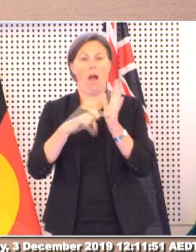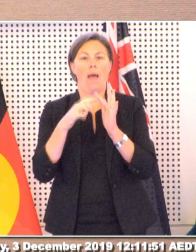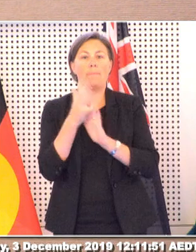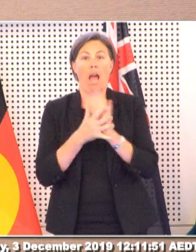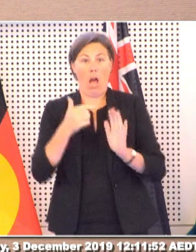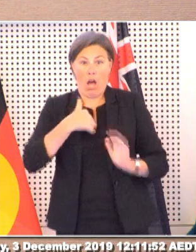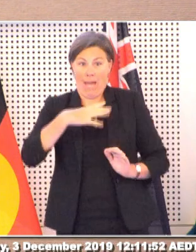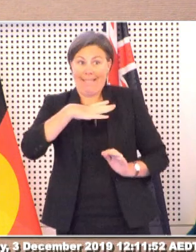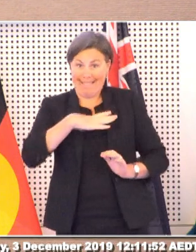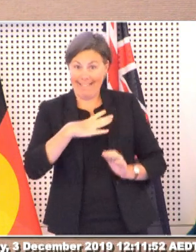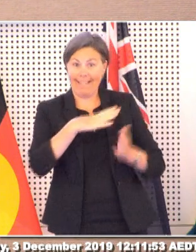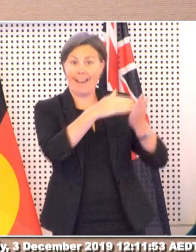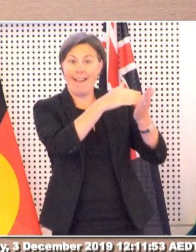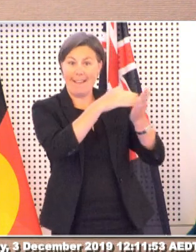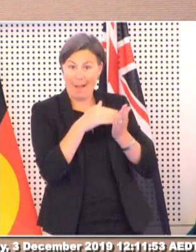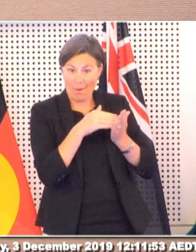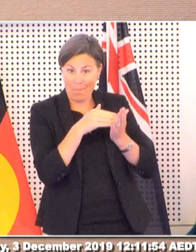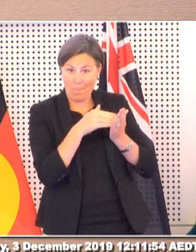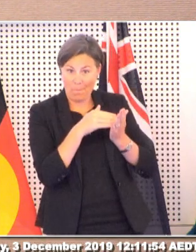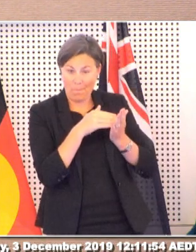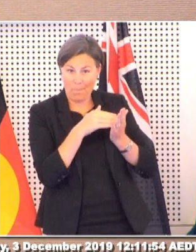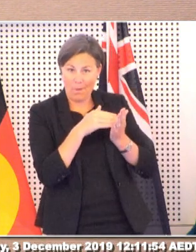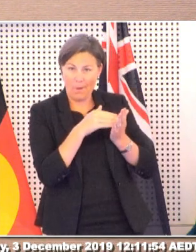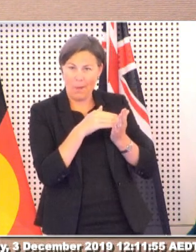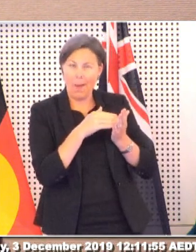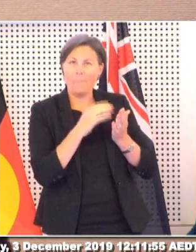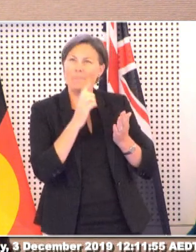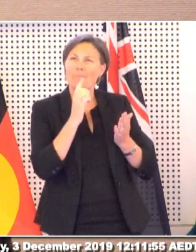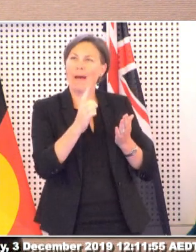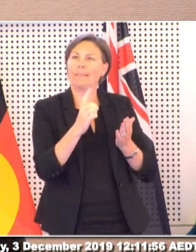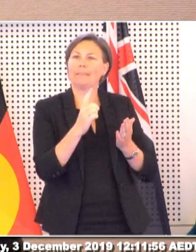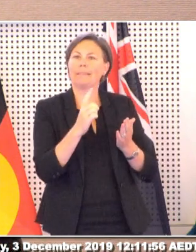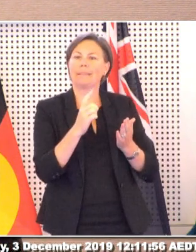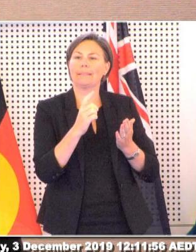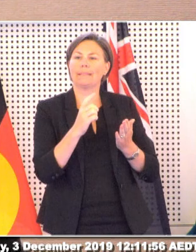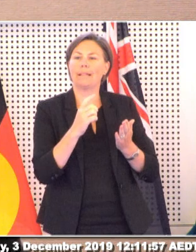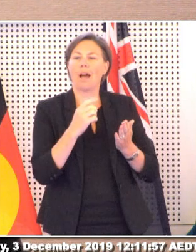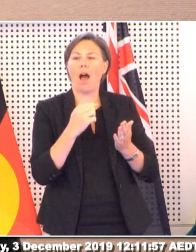still – that what they wanted was to maximise the level of control that they